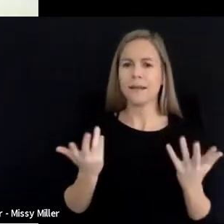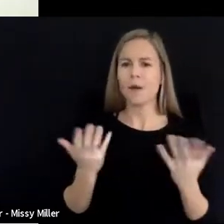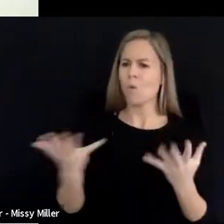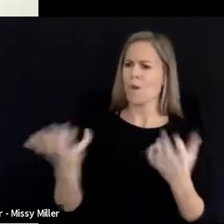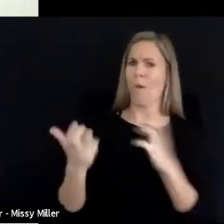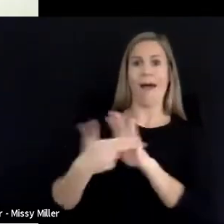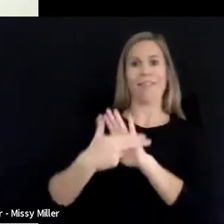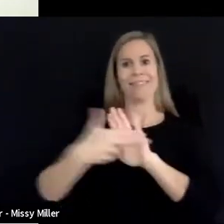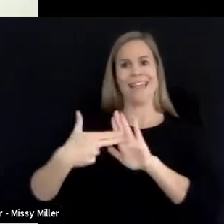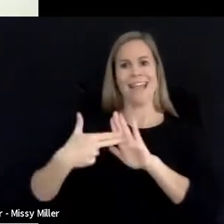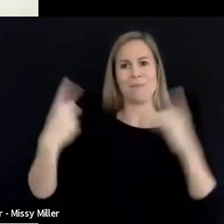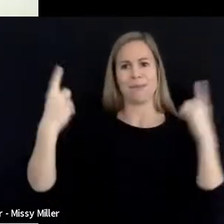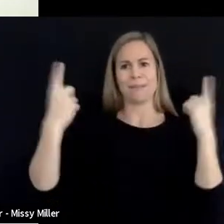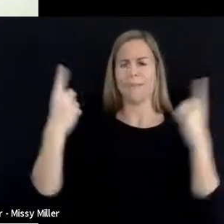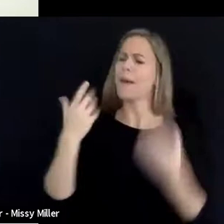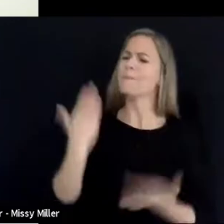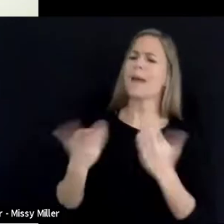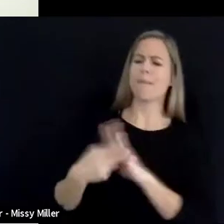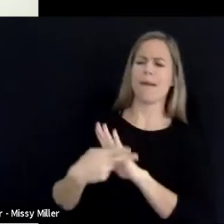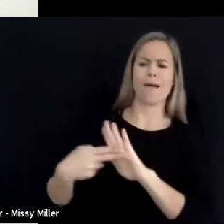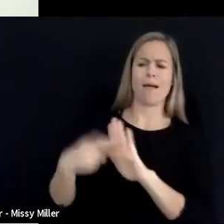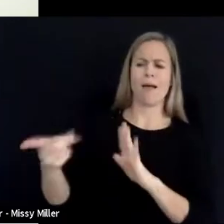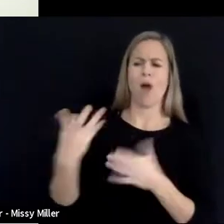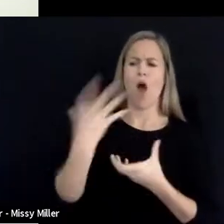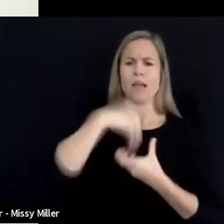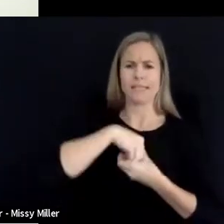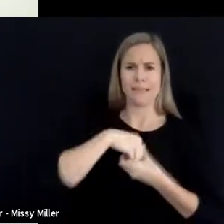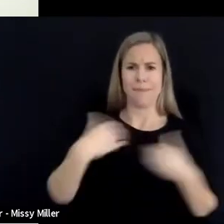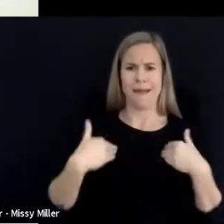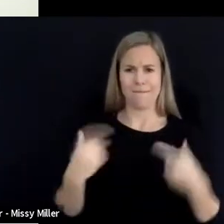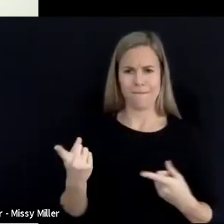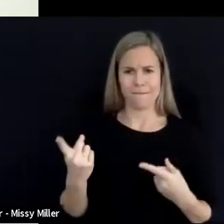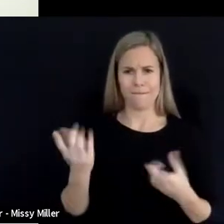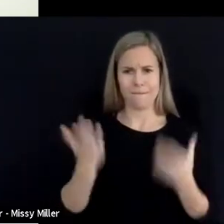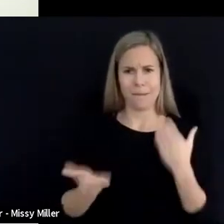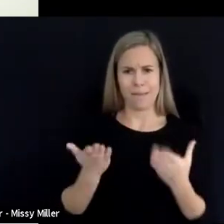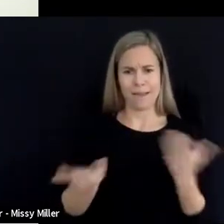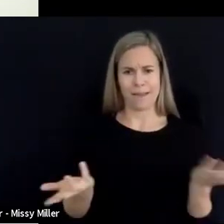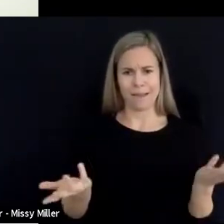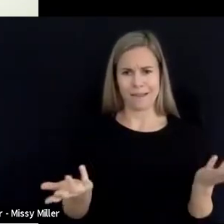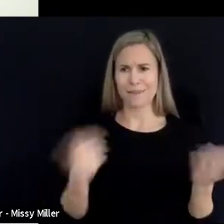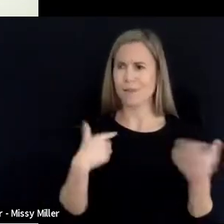So, well, maybe he has autism, right? I mean, so that's my son, Jacob,